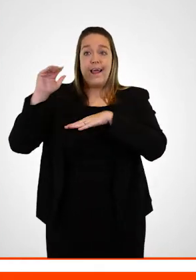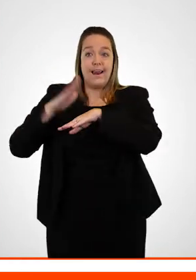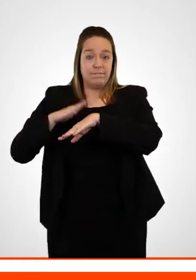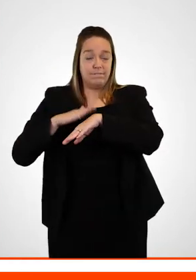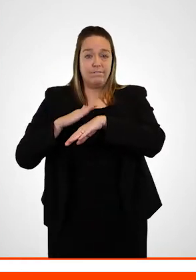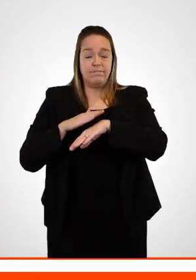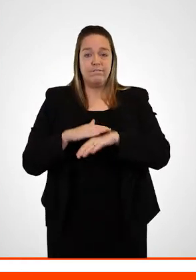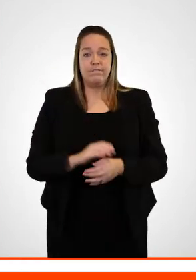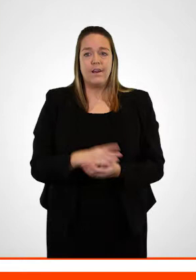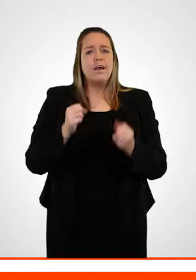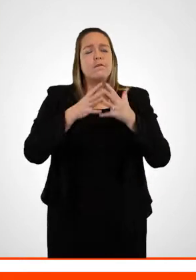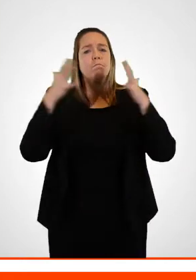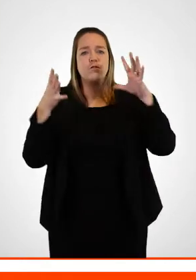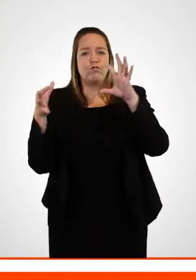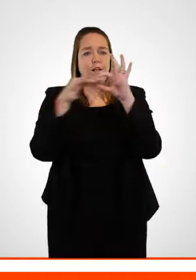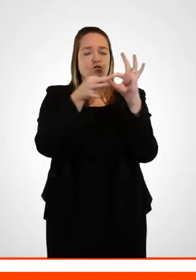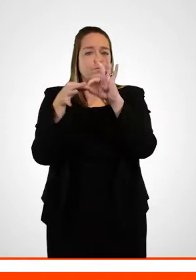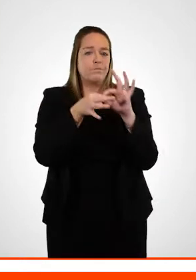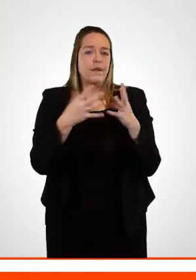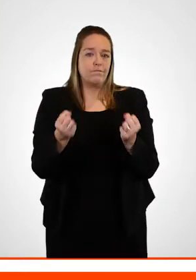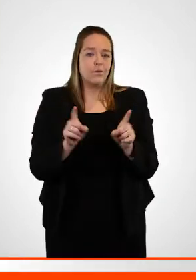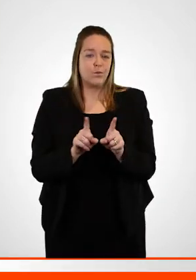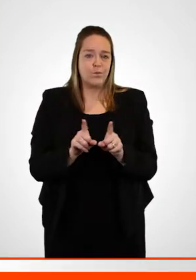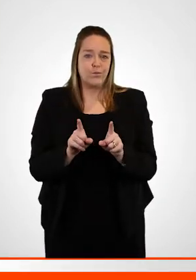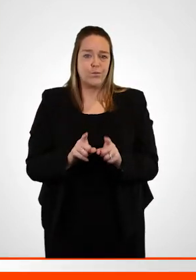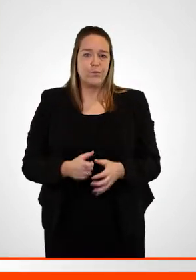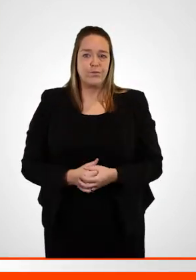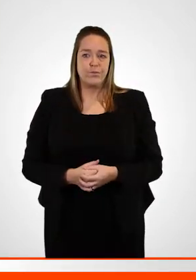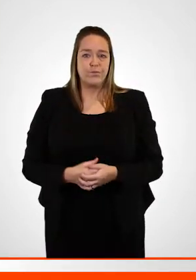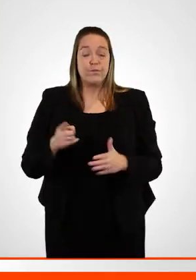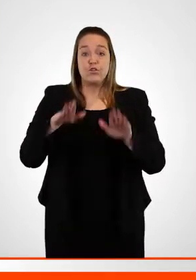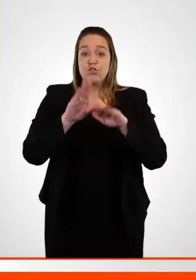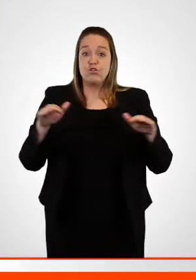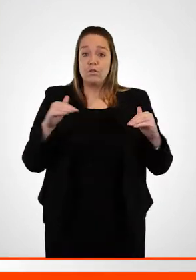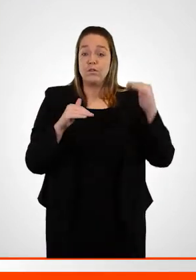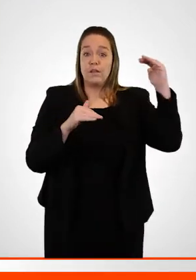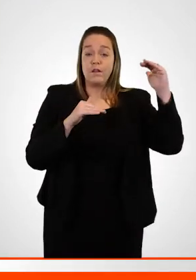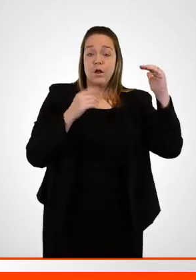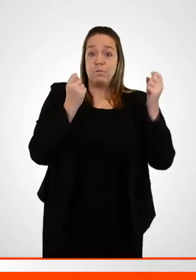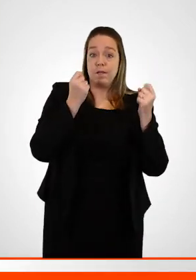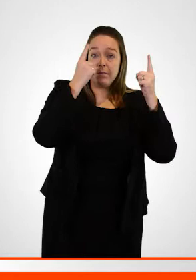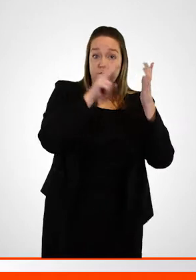we see a significant relationship, as well. The better the kids did on receptive vocabulary,